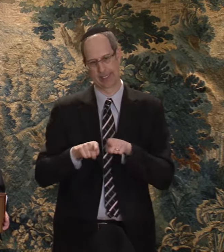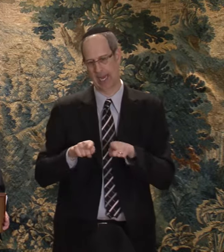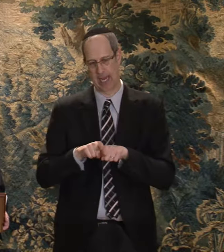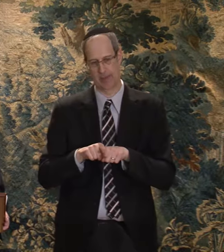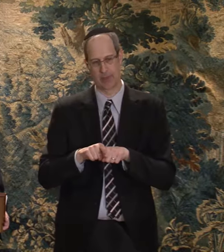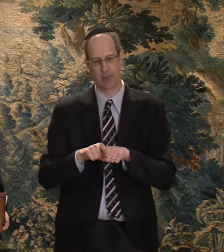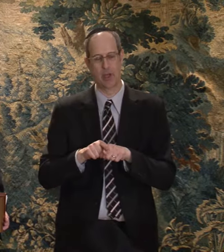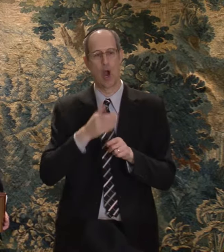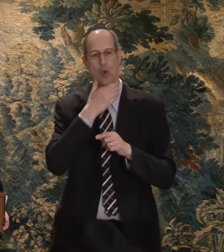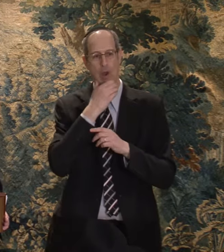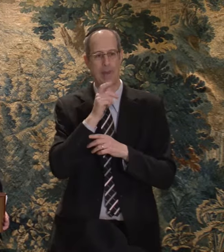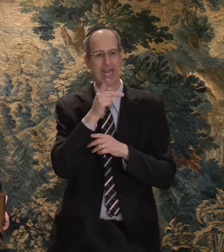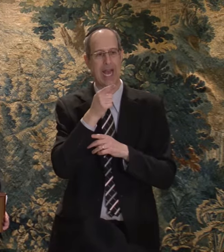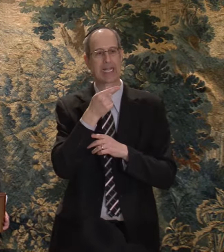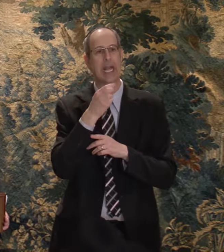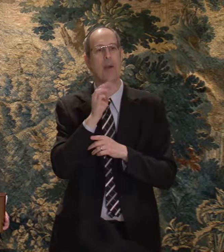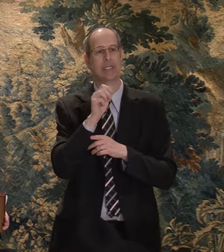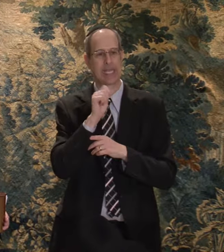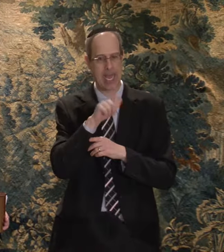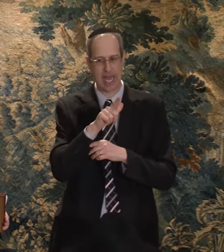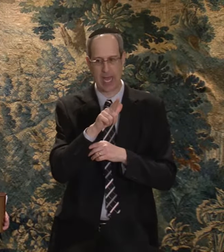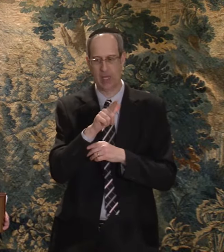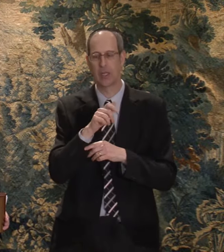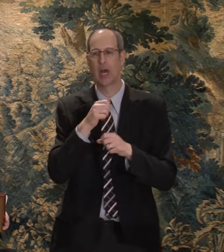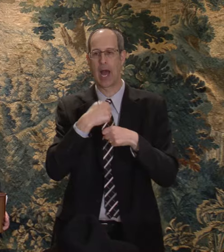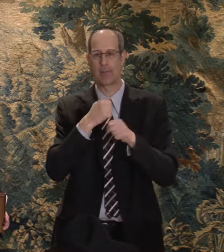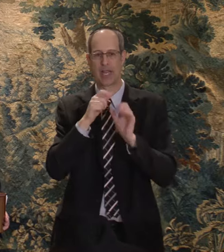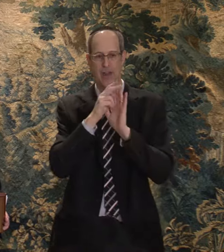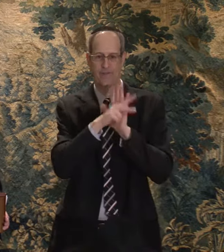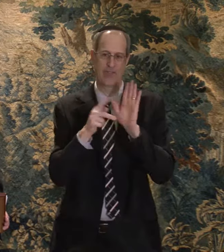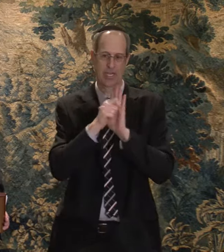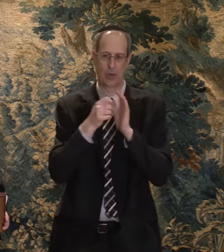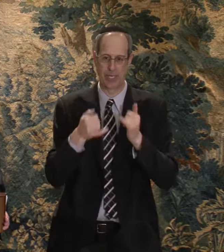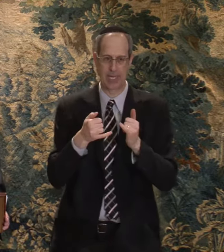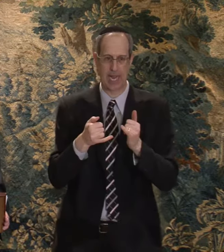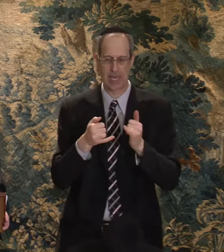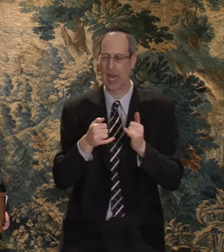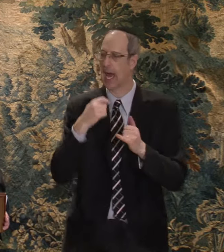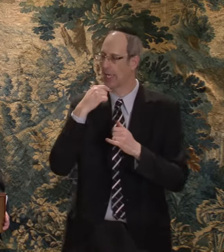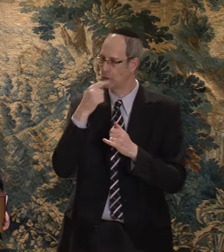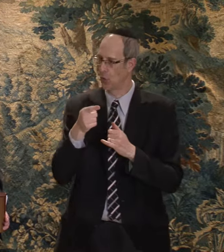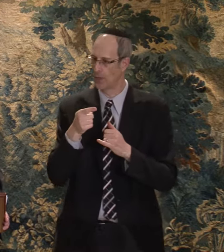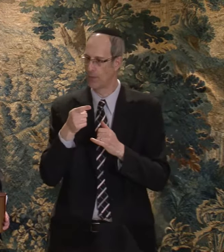Bromley Robin Ovitz told me and when I made a video today I told it over at the video that's gonna be under nefesh Dovid